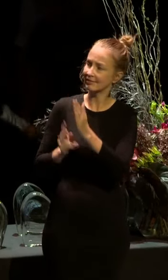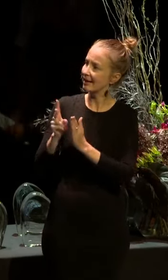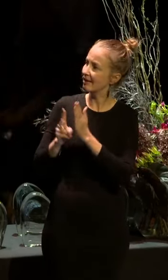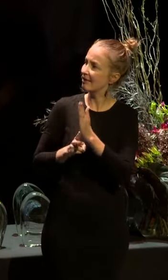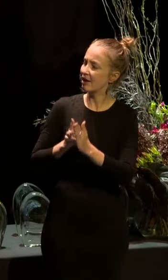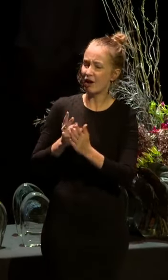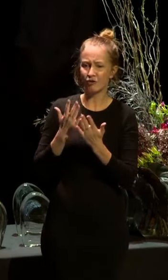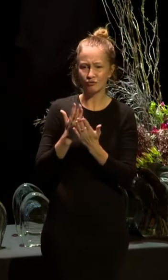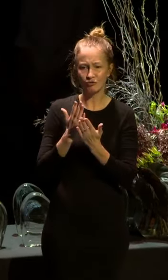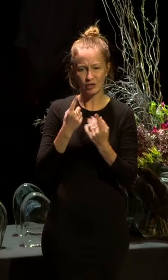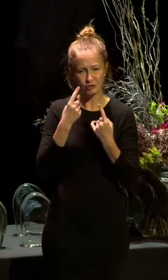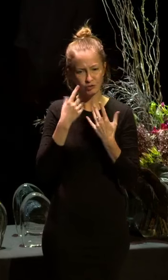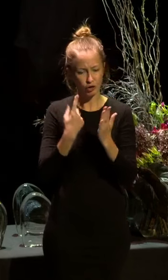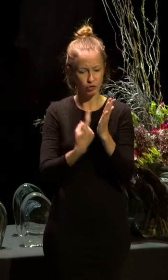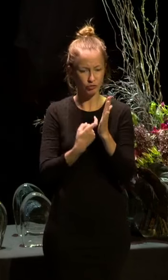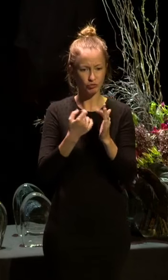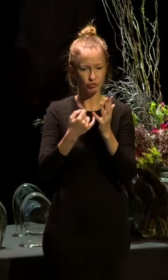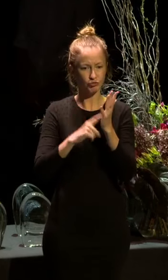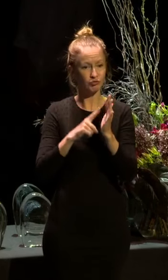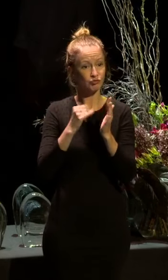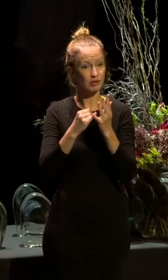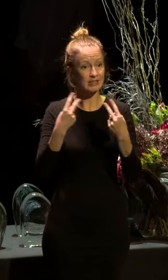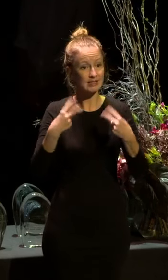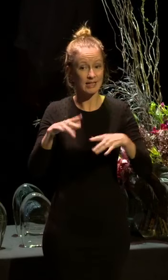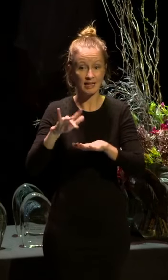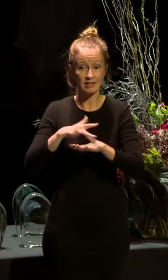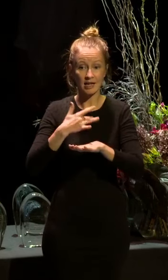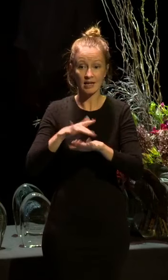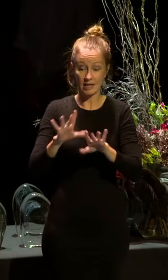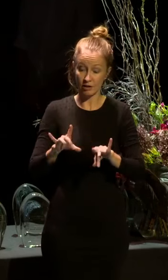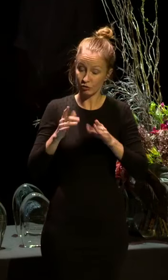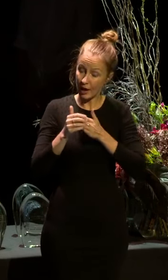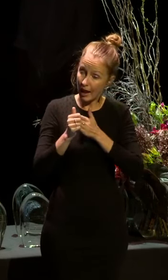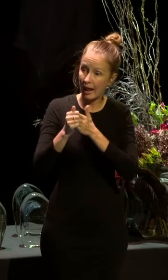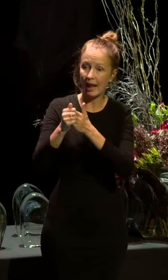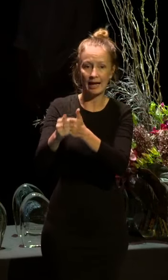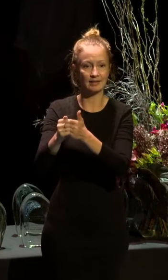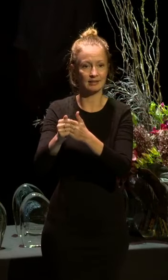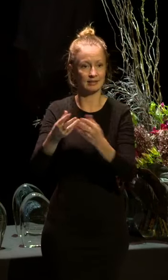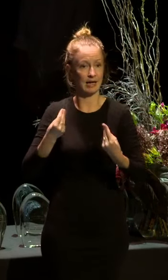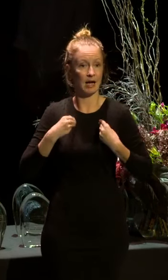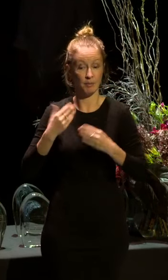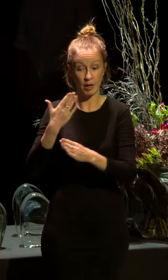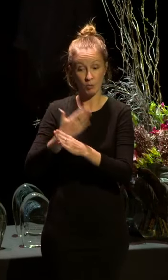Restless Dance Theatre is Australia's leading dance company working with artists with and without disability.